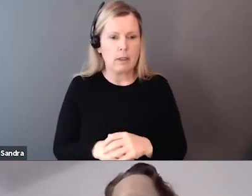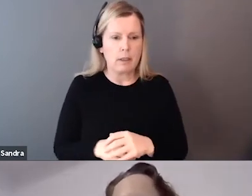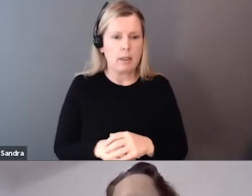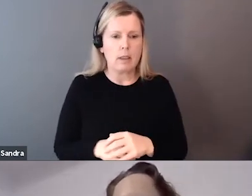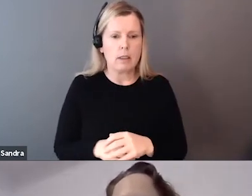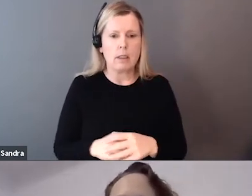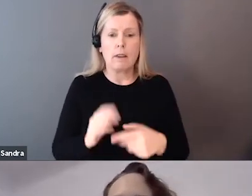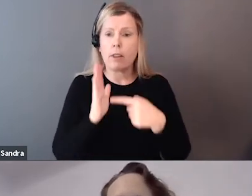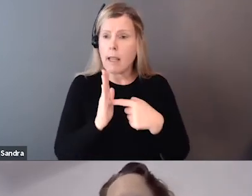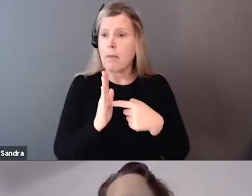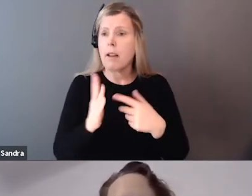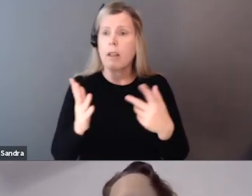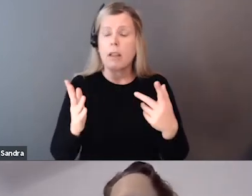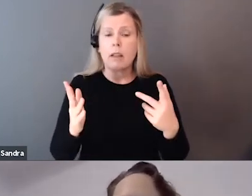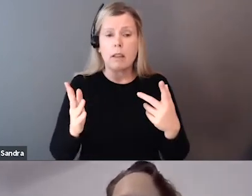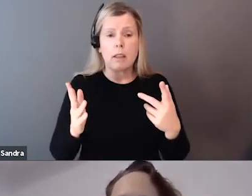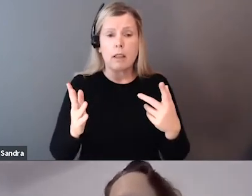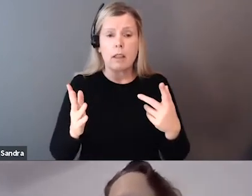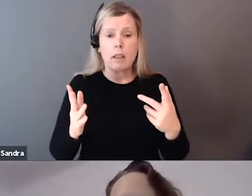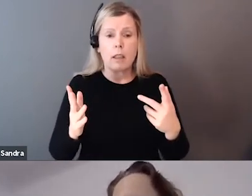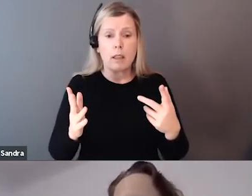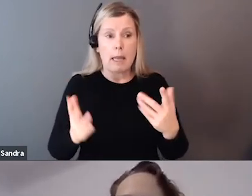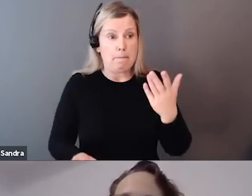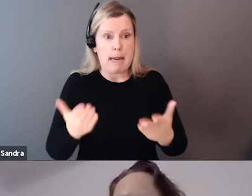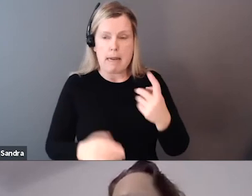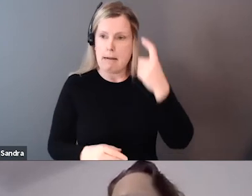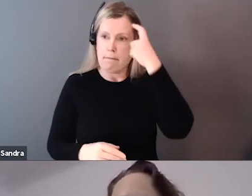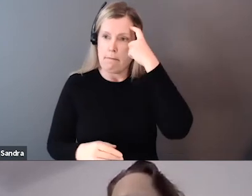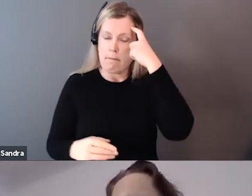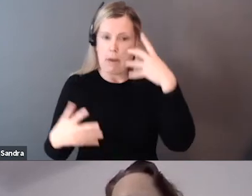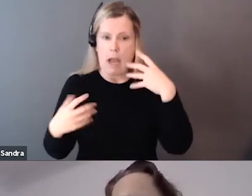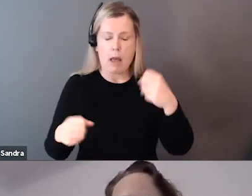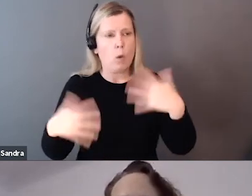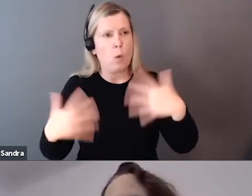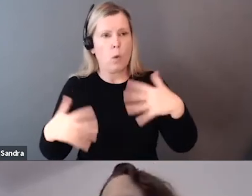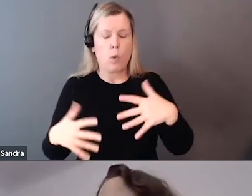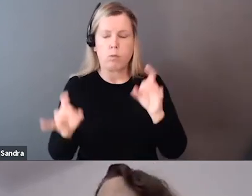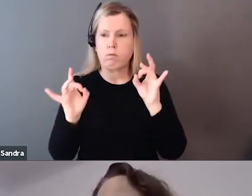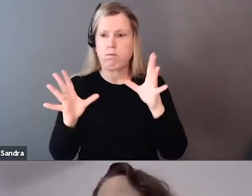it's possible to be quite seriously ill with a mental health condition while not presenting a